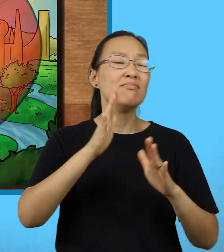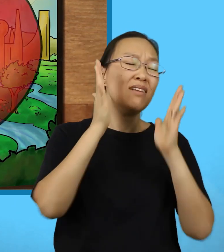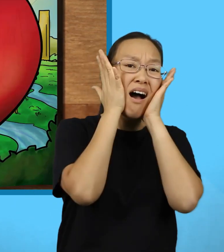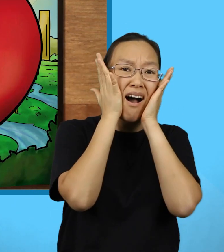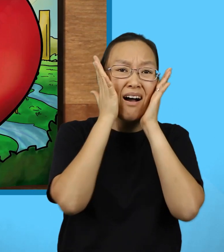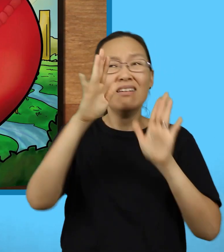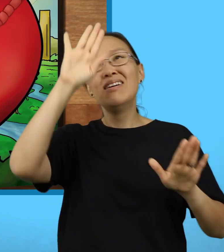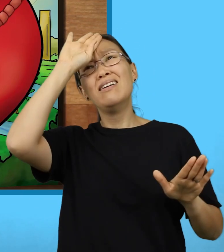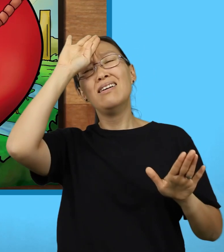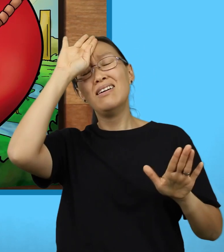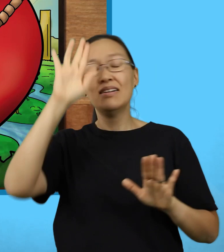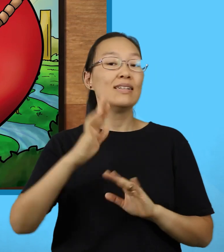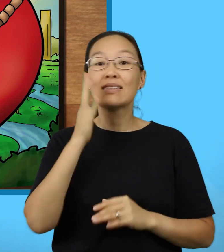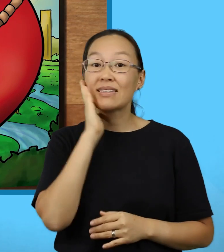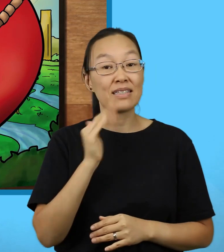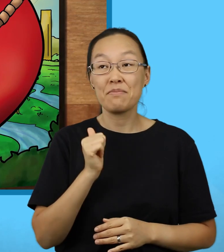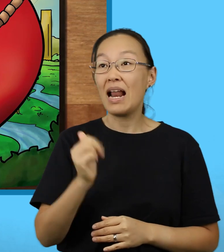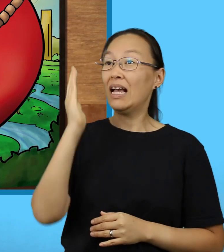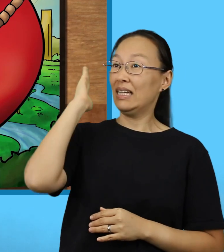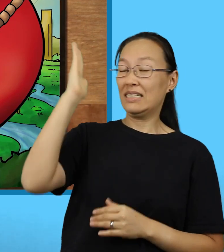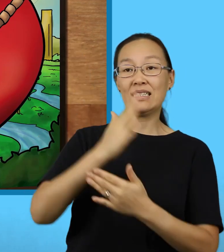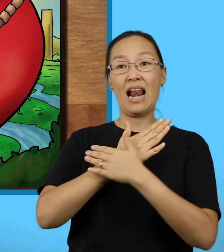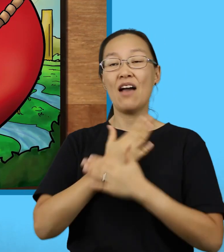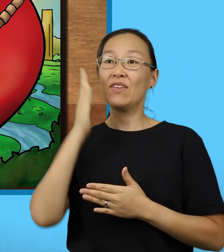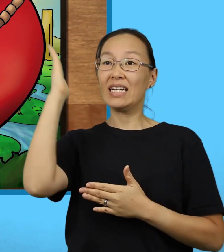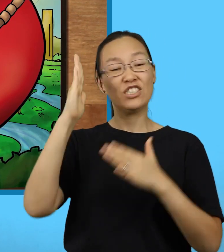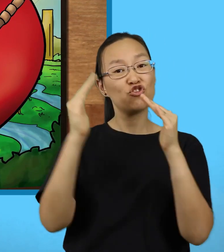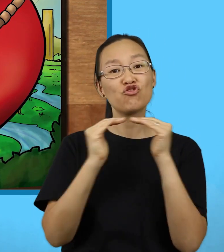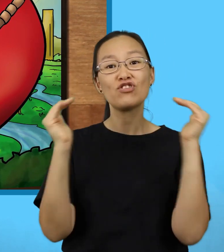God's love and His justice, His power and His care